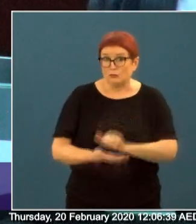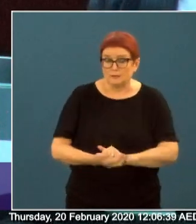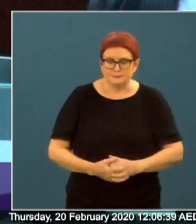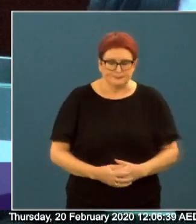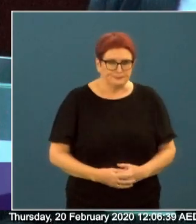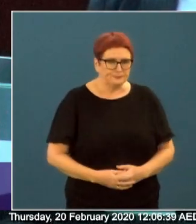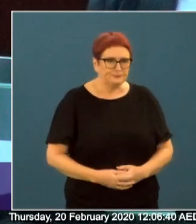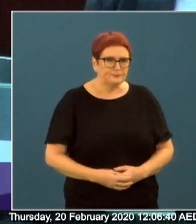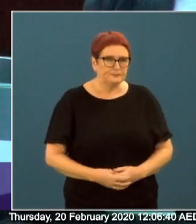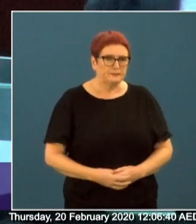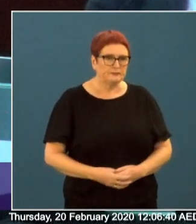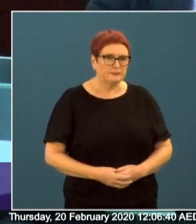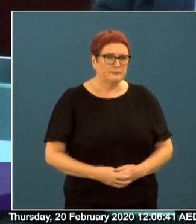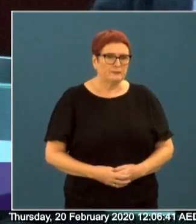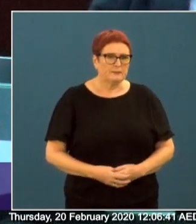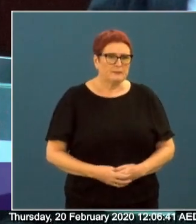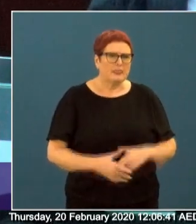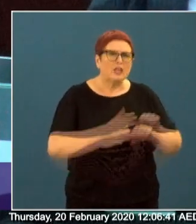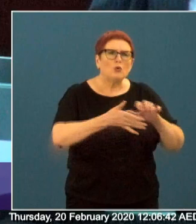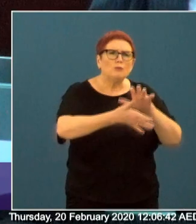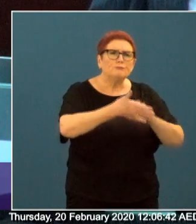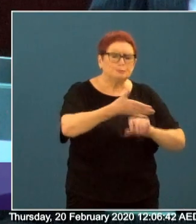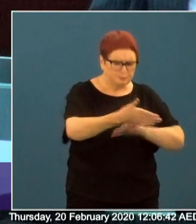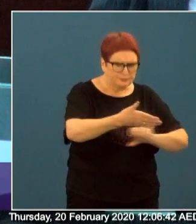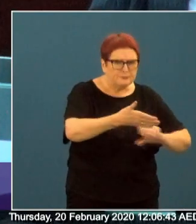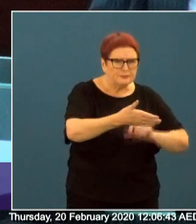And you deal with this starting at paragraph 78 of the statement.